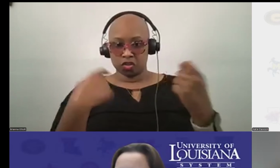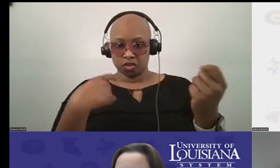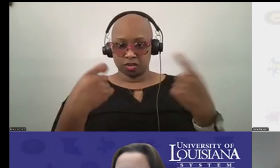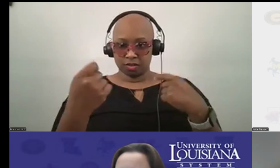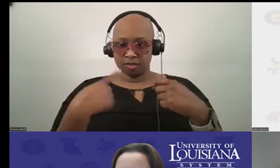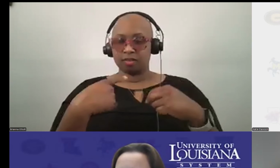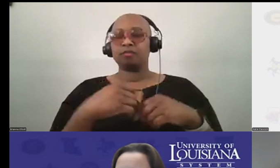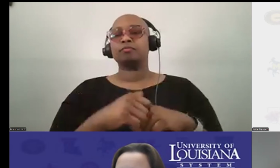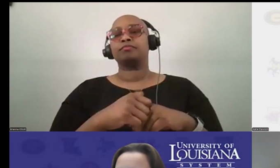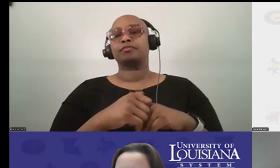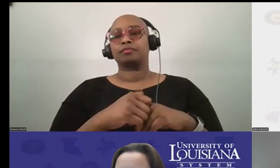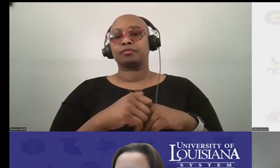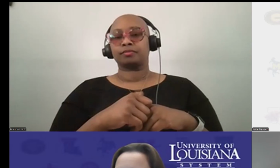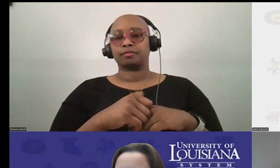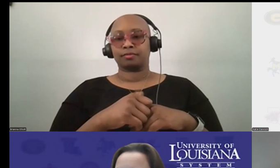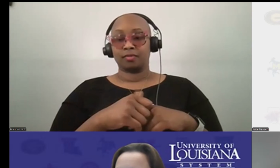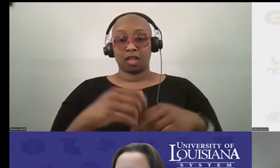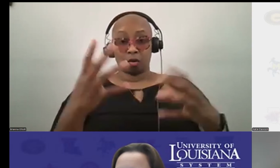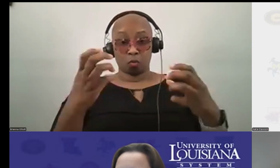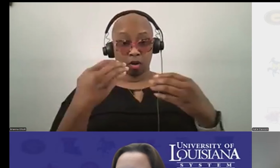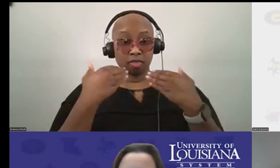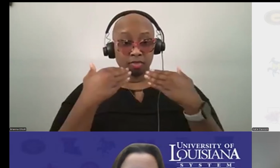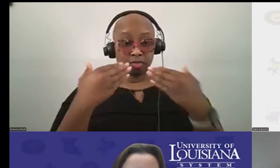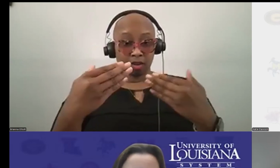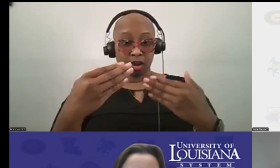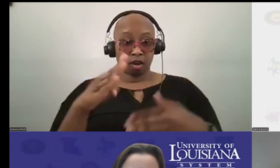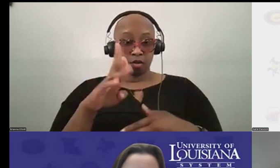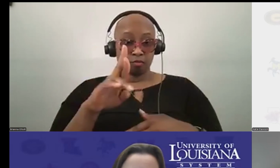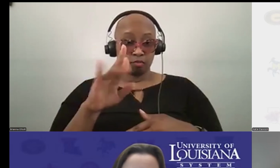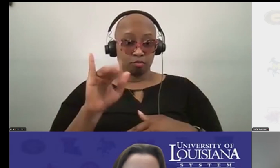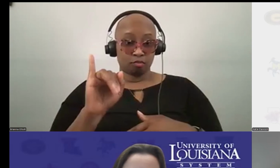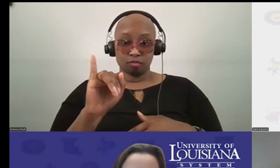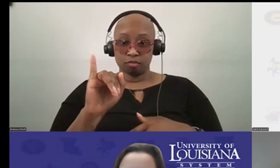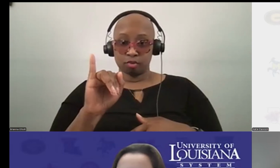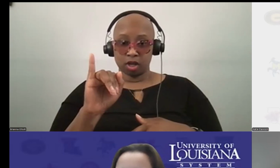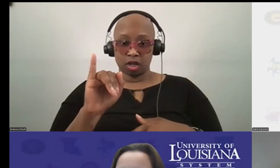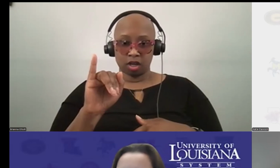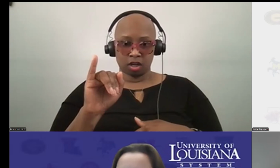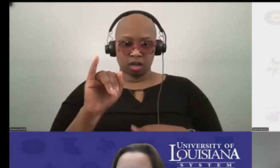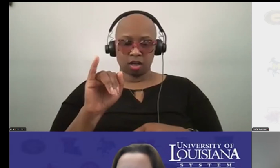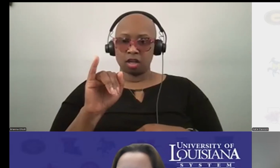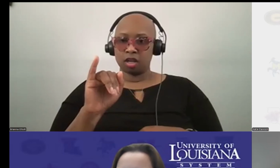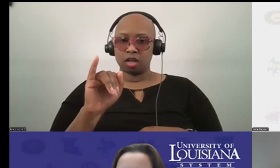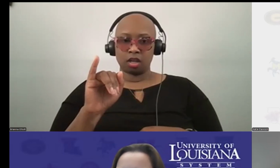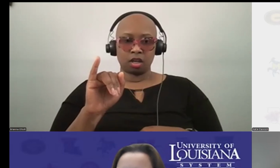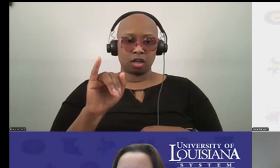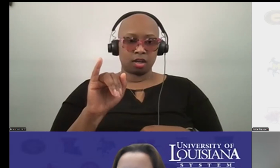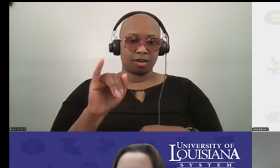I just want to thank Briana Elliot so much for um, signing throughout this webinar.